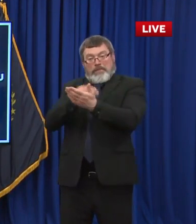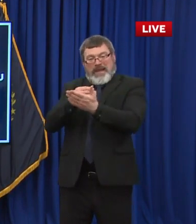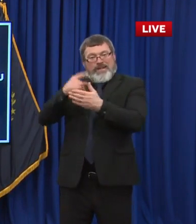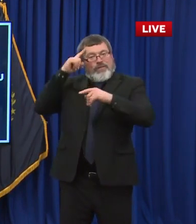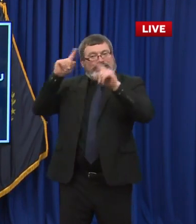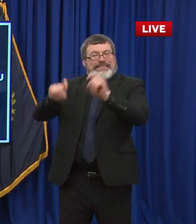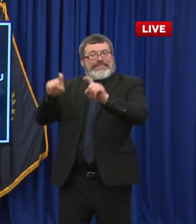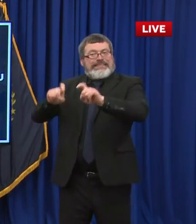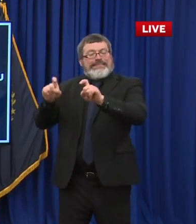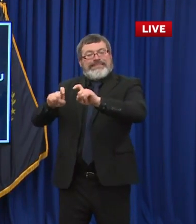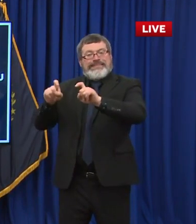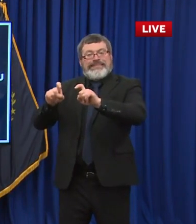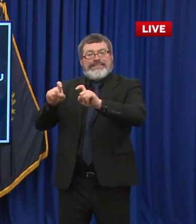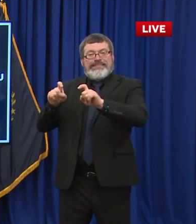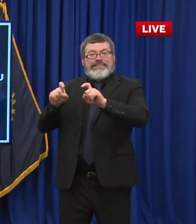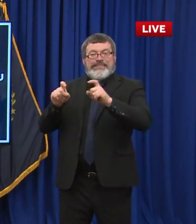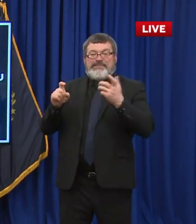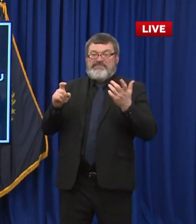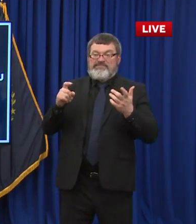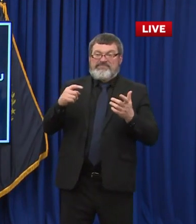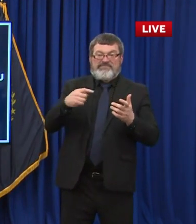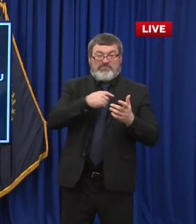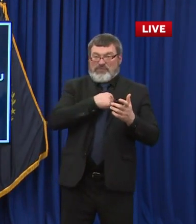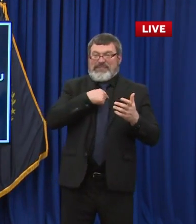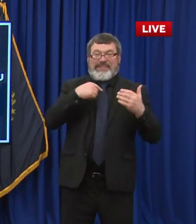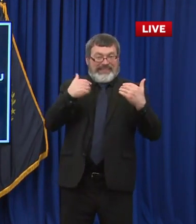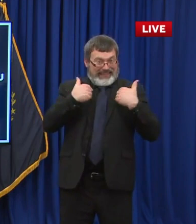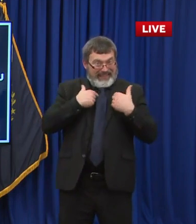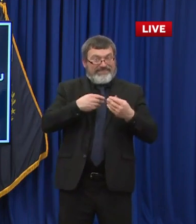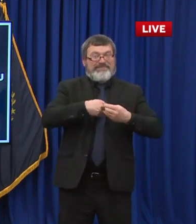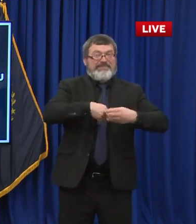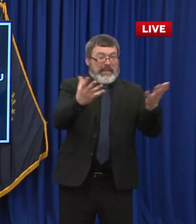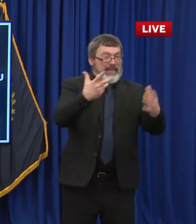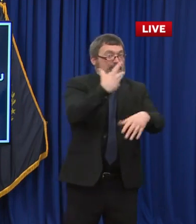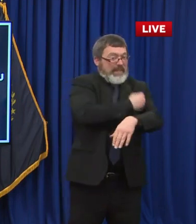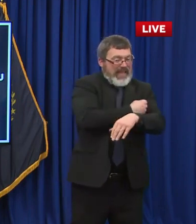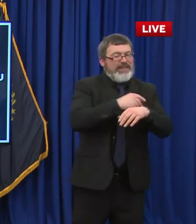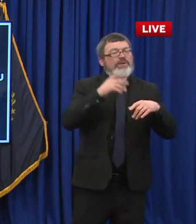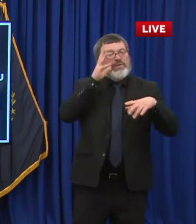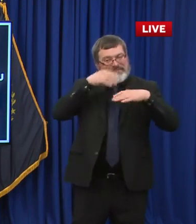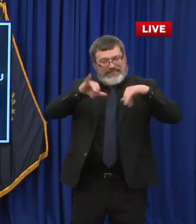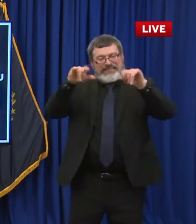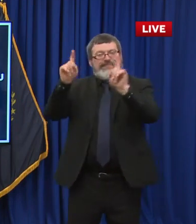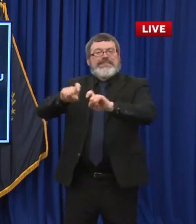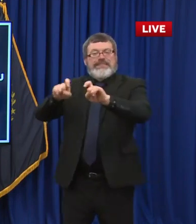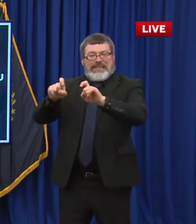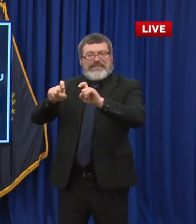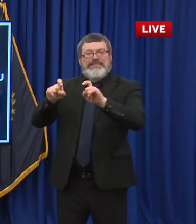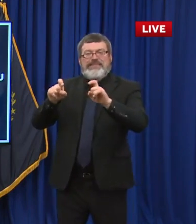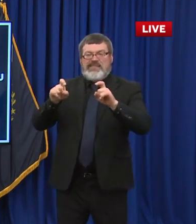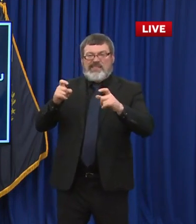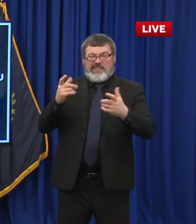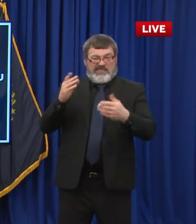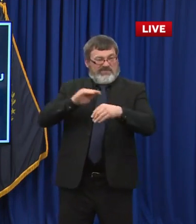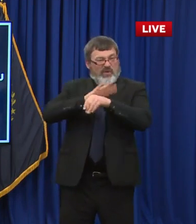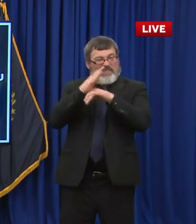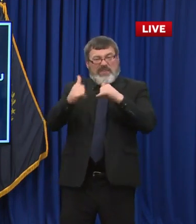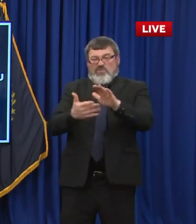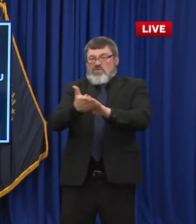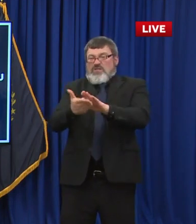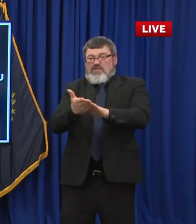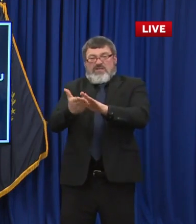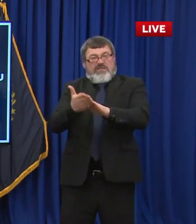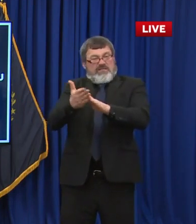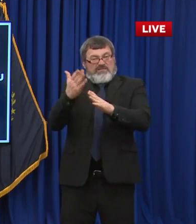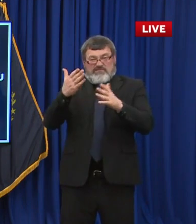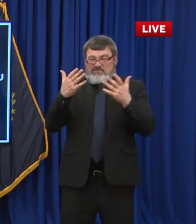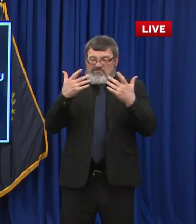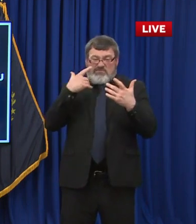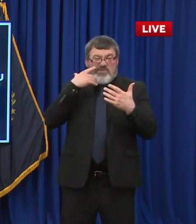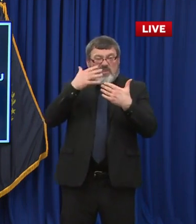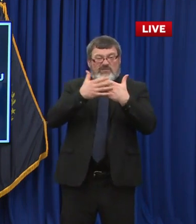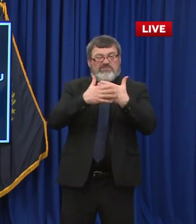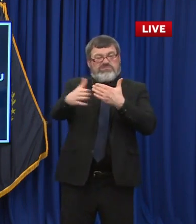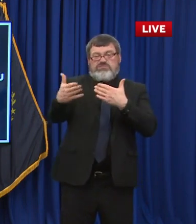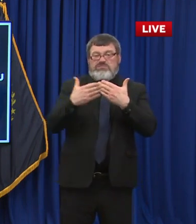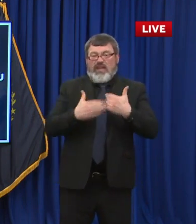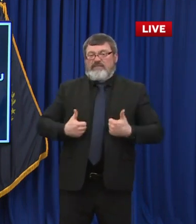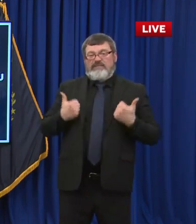WE’RE STILL GOING TO BE IN THE MANAGEMENT SIDE IF YOU WILL OF THE COVID CRISIS, NOT JUST THE VACCINE DISTRIBUTION, BUT THE KIND OF MORE THE TRADITIONAL COST OF COVID ARE STILL GOING TO